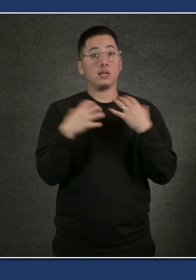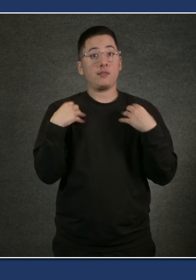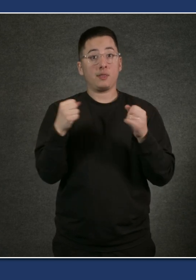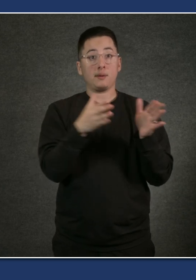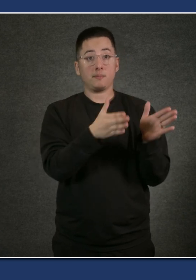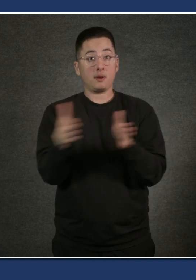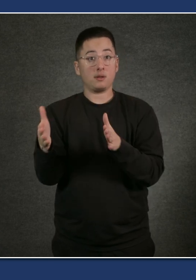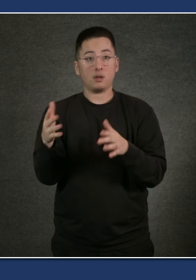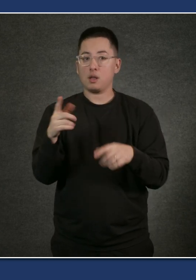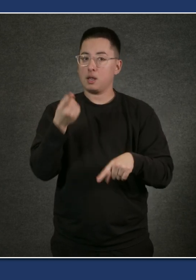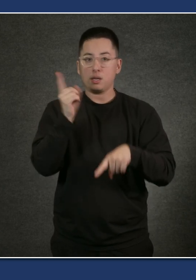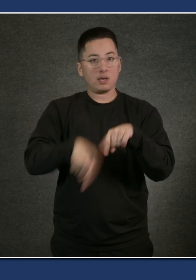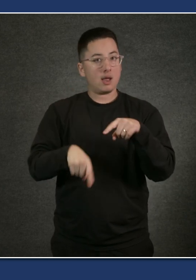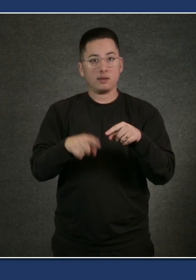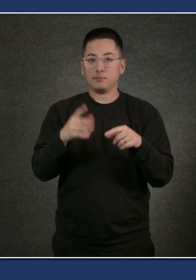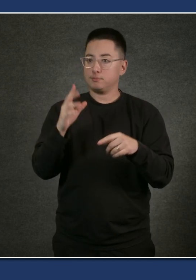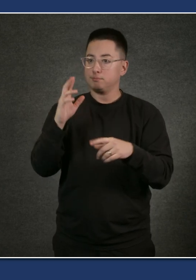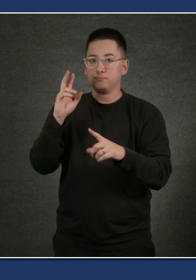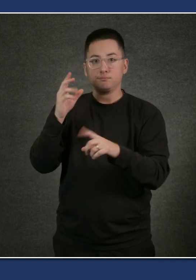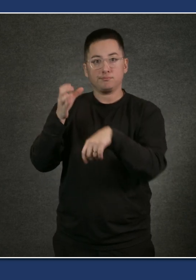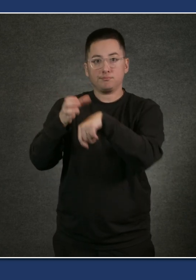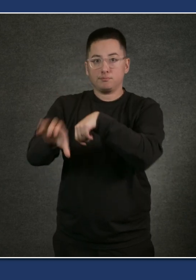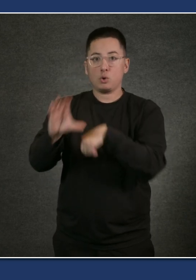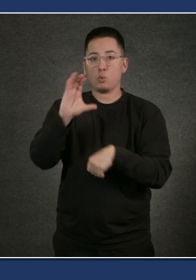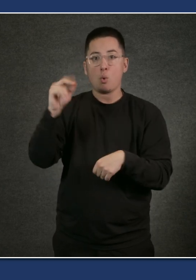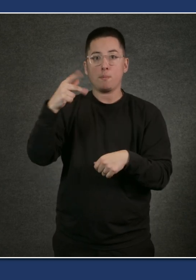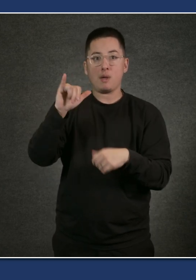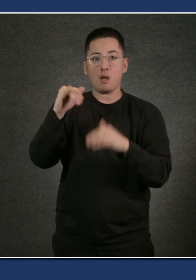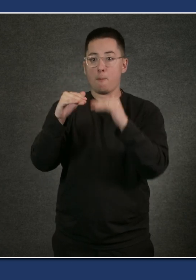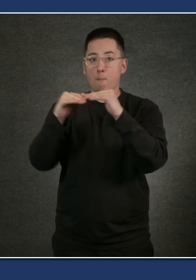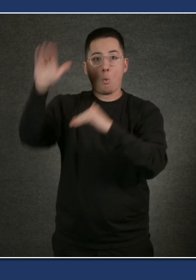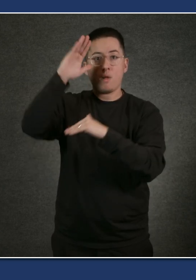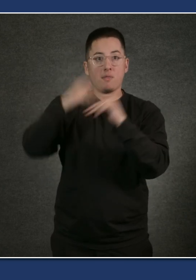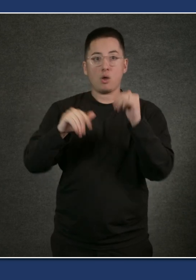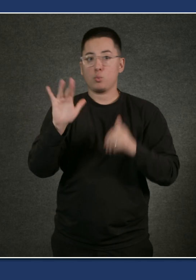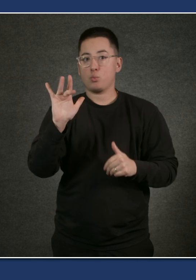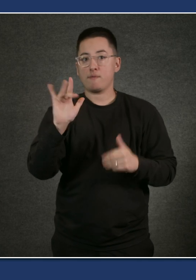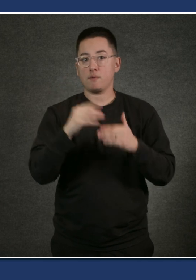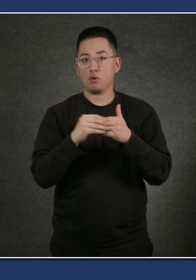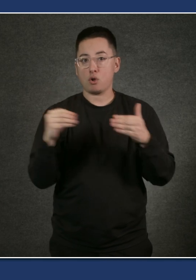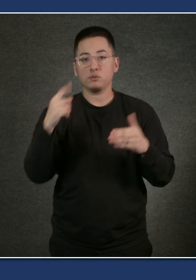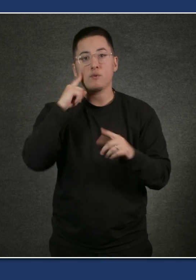exceeding $25 for a one-month supply of prescription drugs